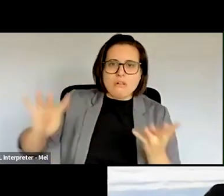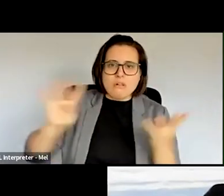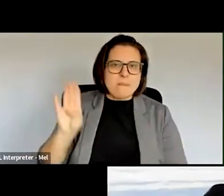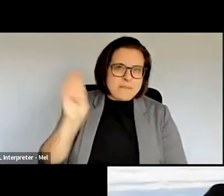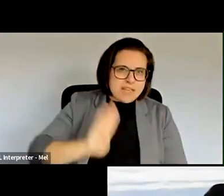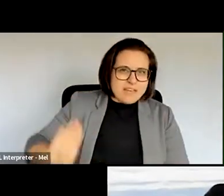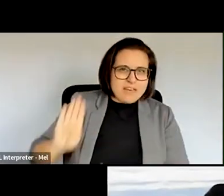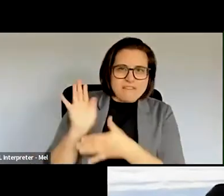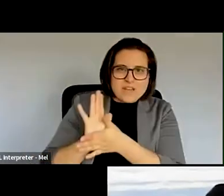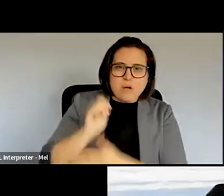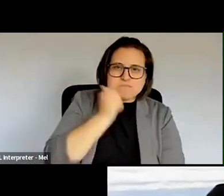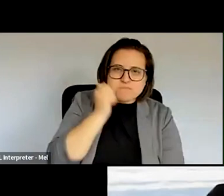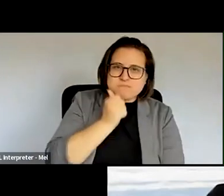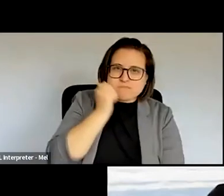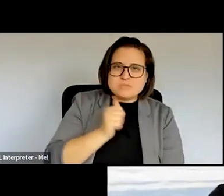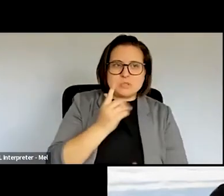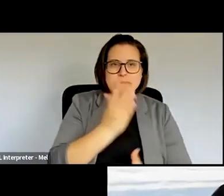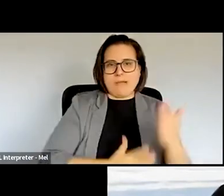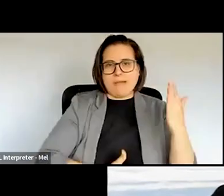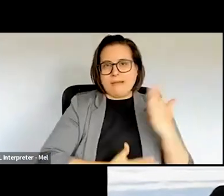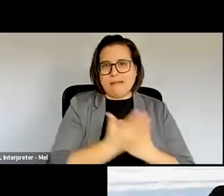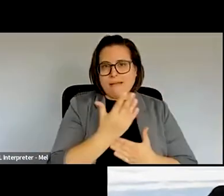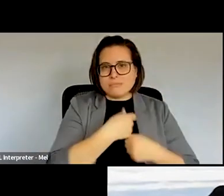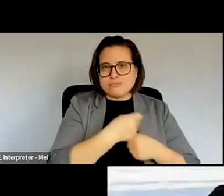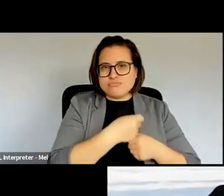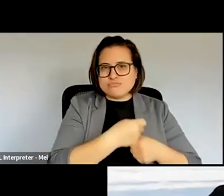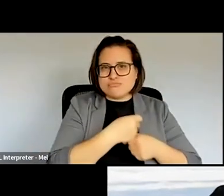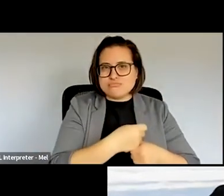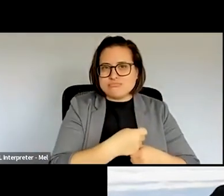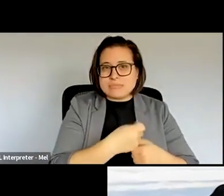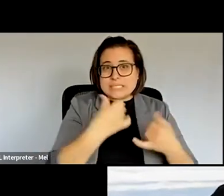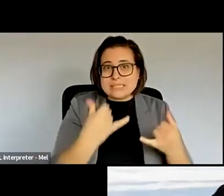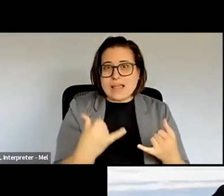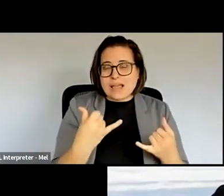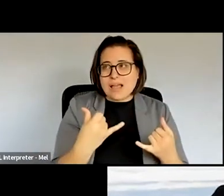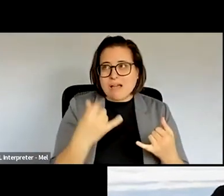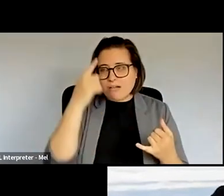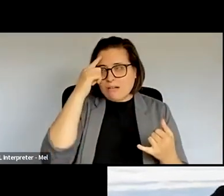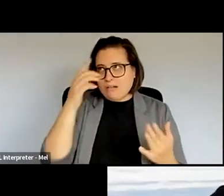those are manually created for the most part. Now think of AI-generated content in text,